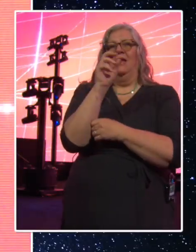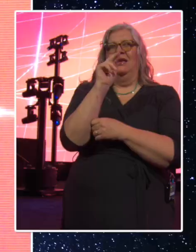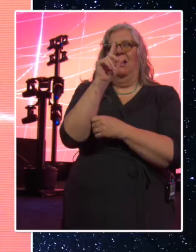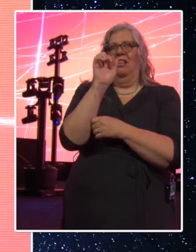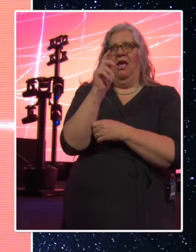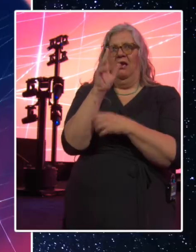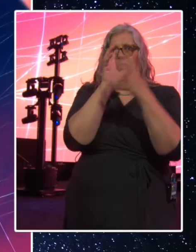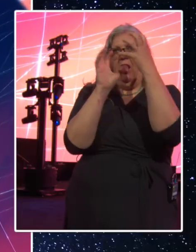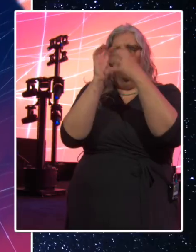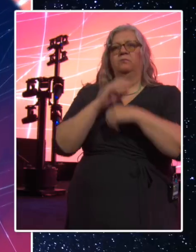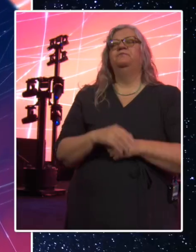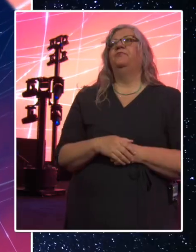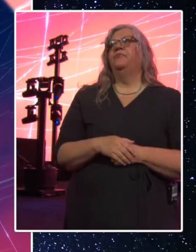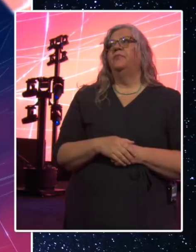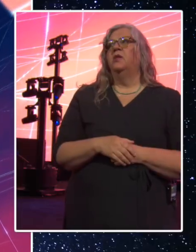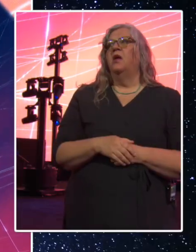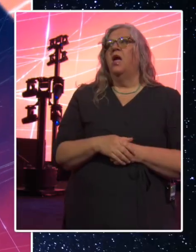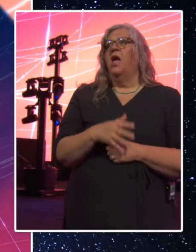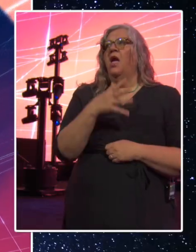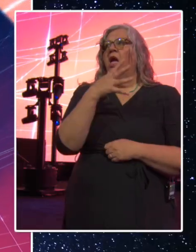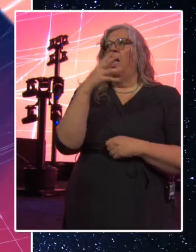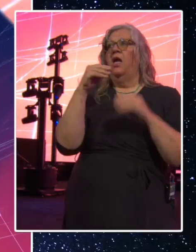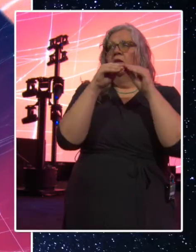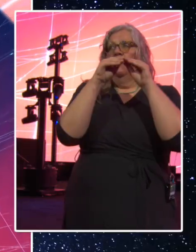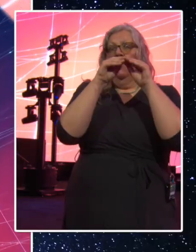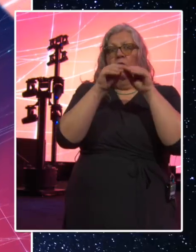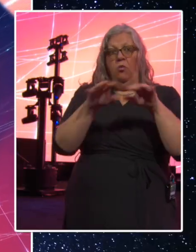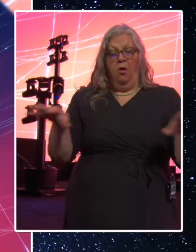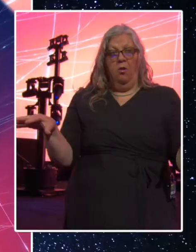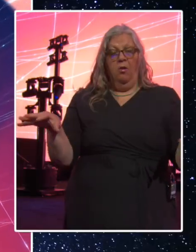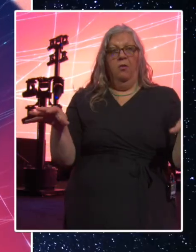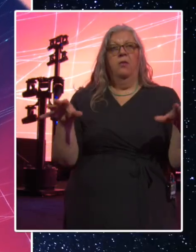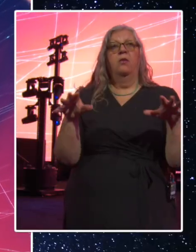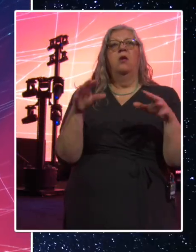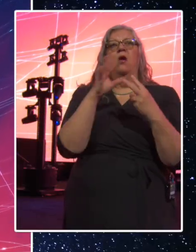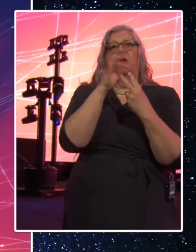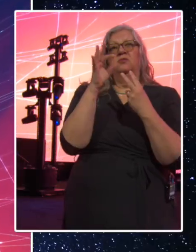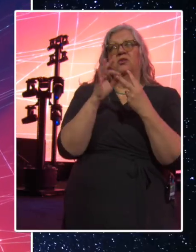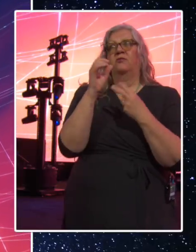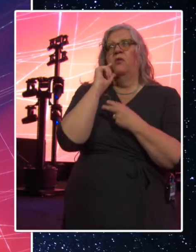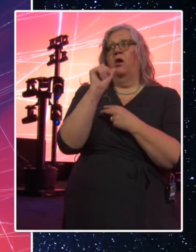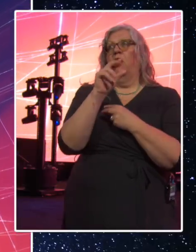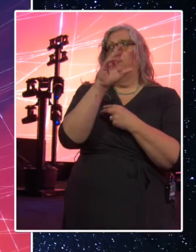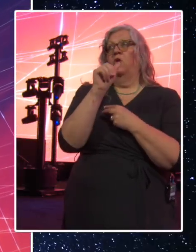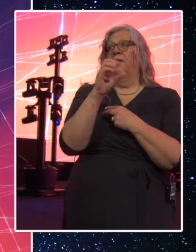And when it comes to deployment options for Aruba Central, no one offers more flexibility.